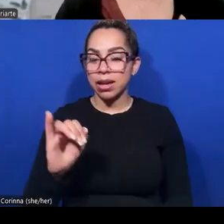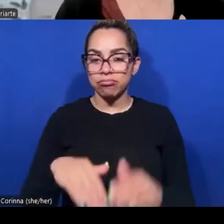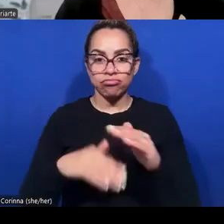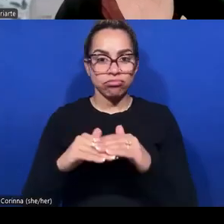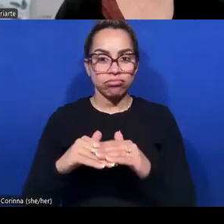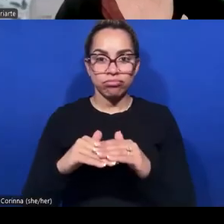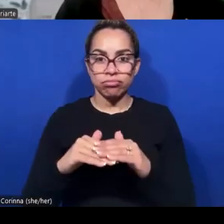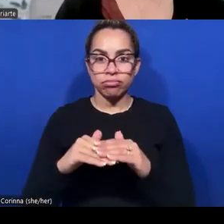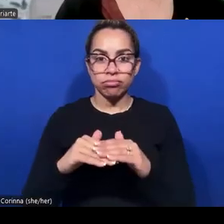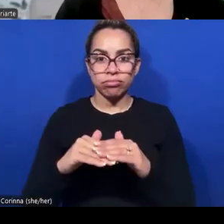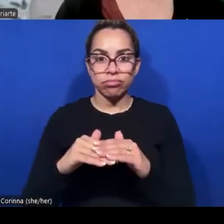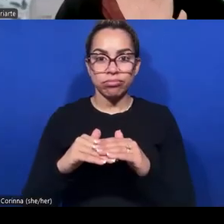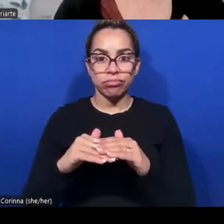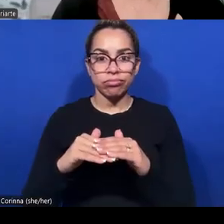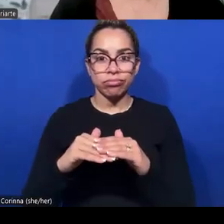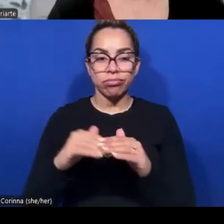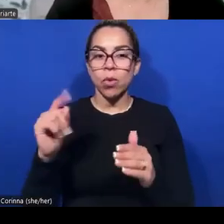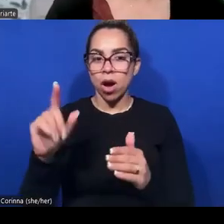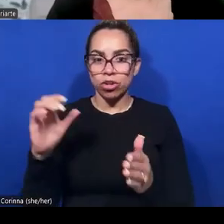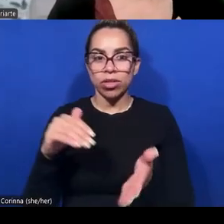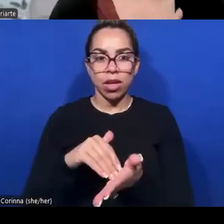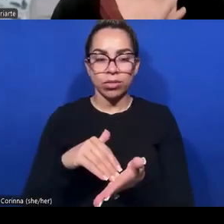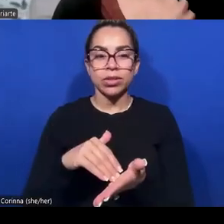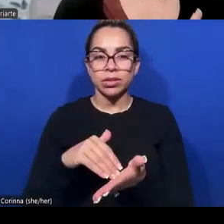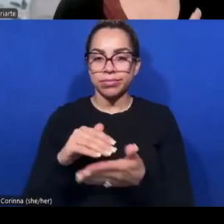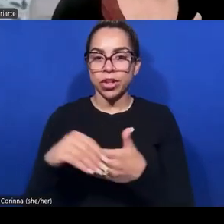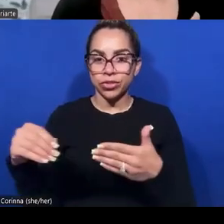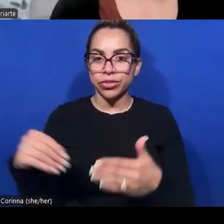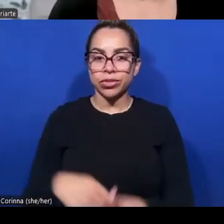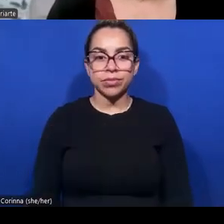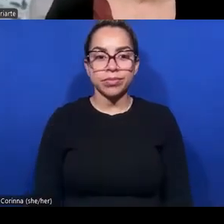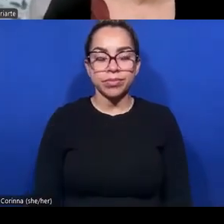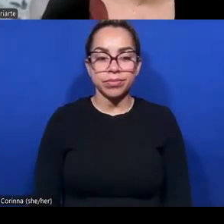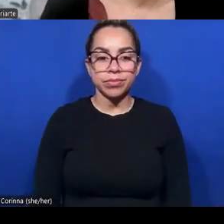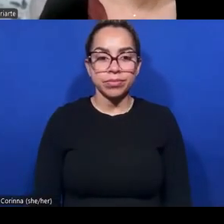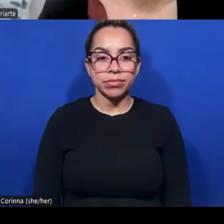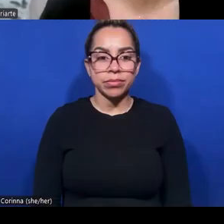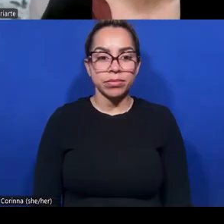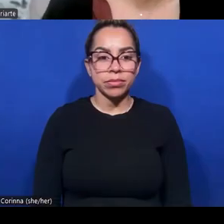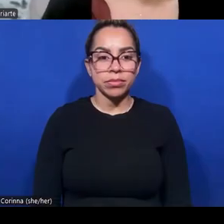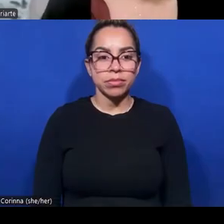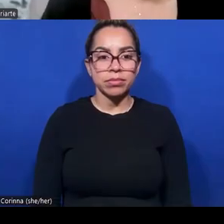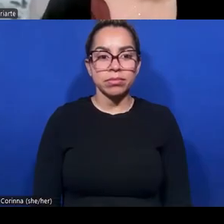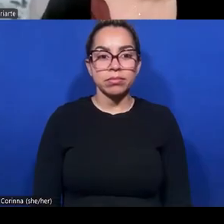have in your CalAble account is $100,000. Otherwise $529,000.